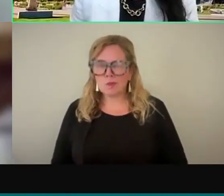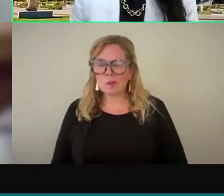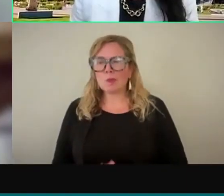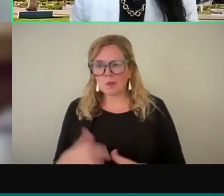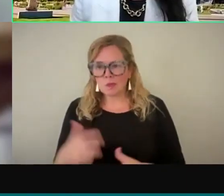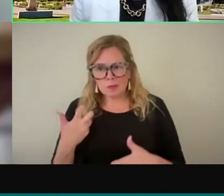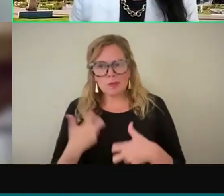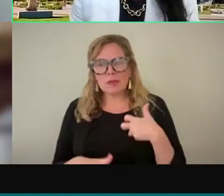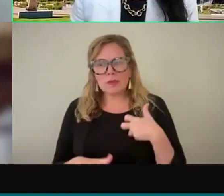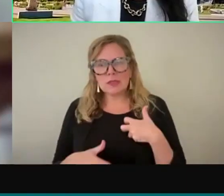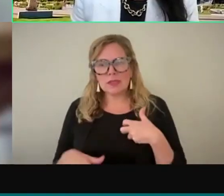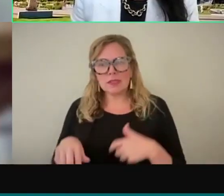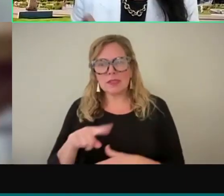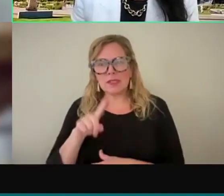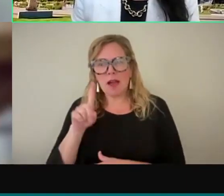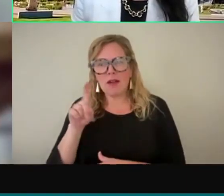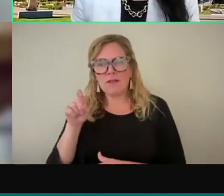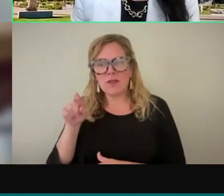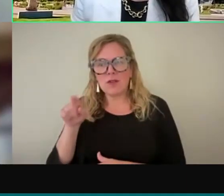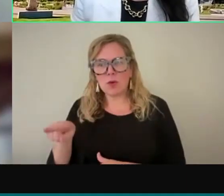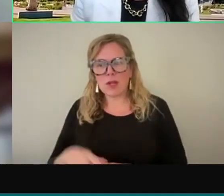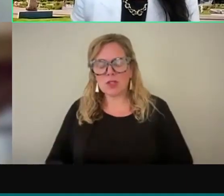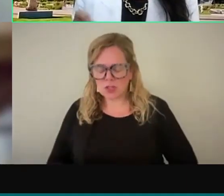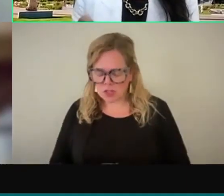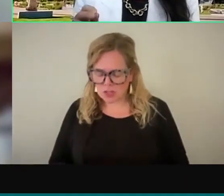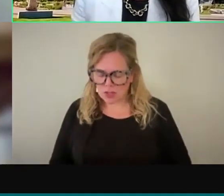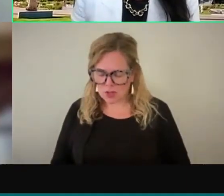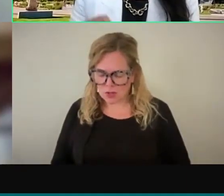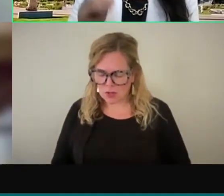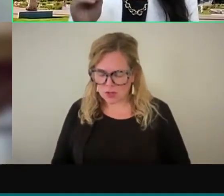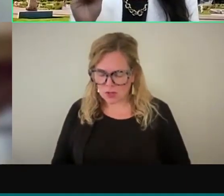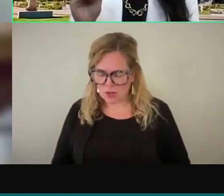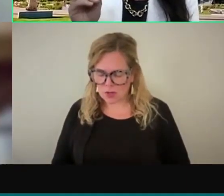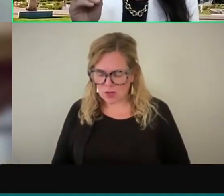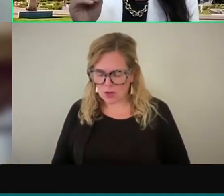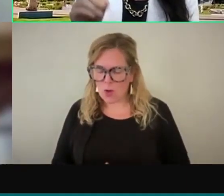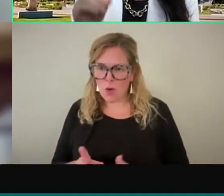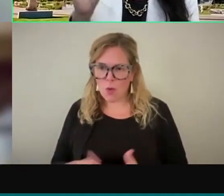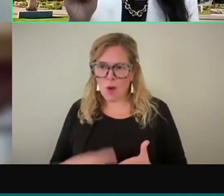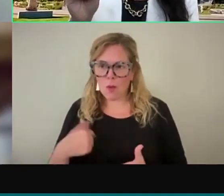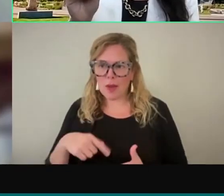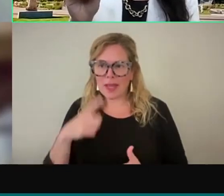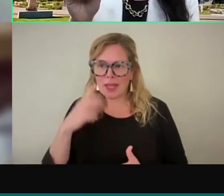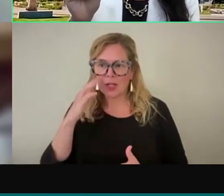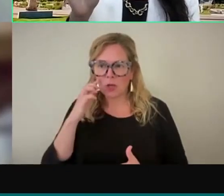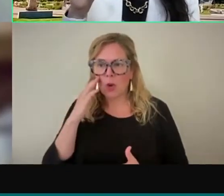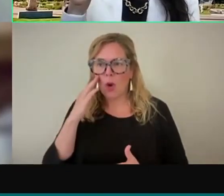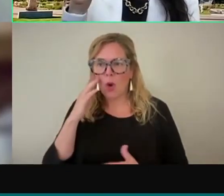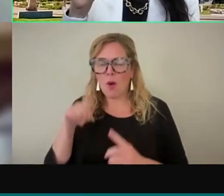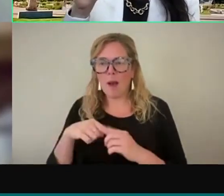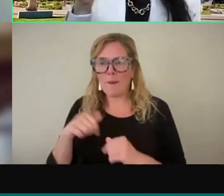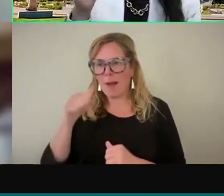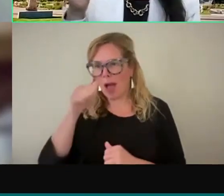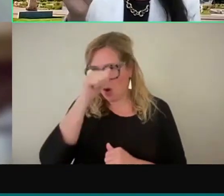know about Alzheimer's disease specifically is that the amyloid protein builds up in 15 to 20